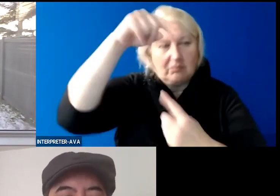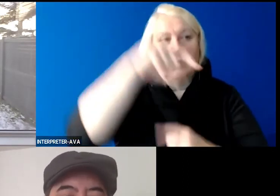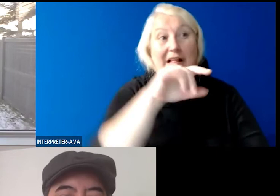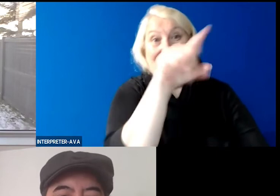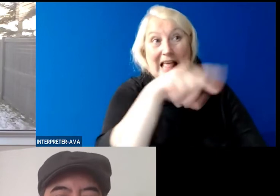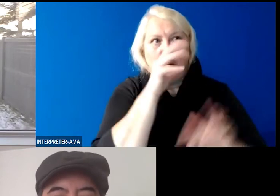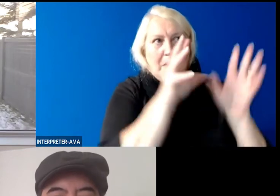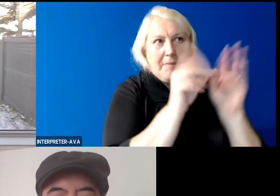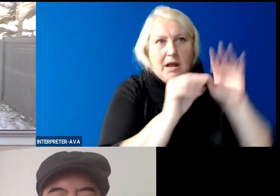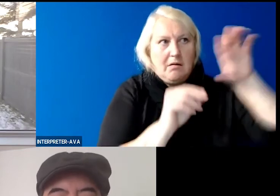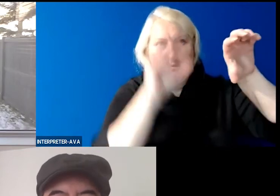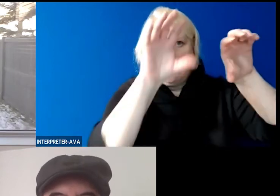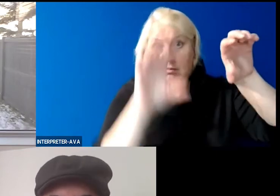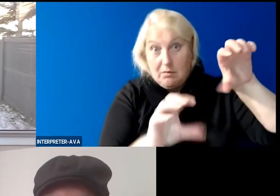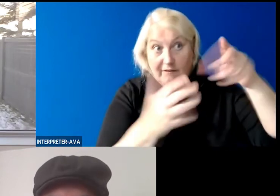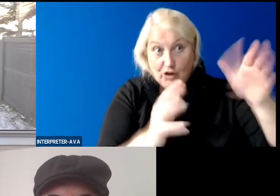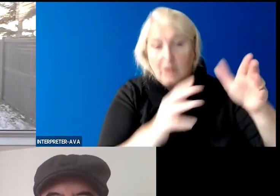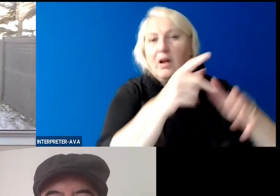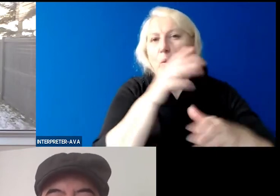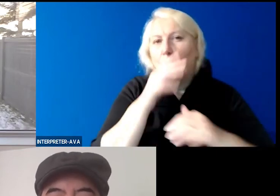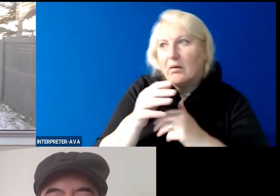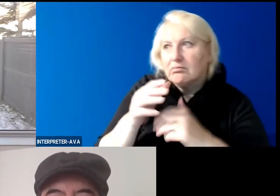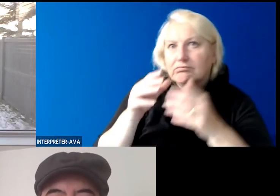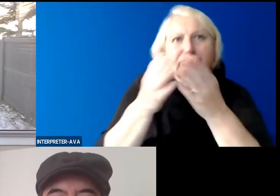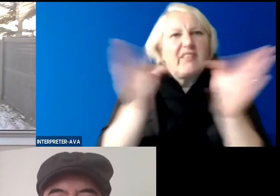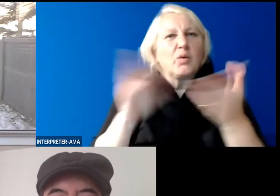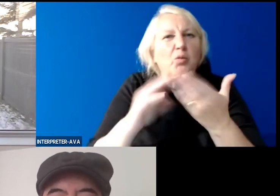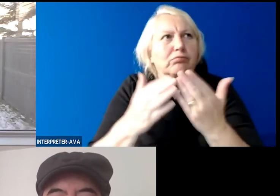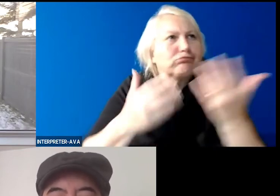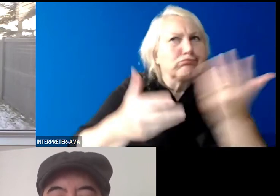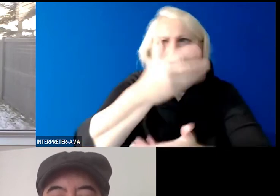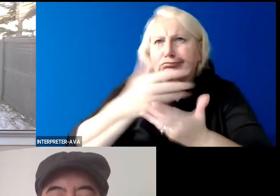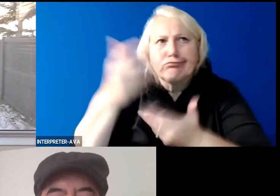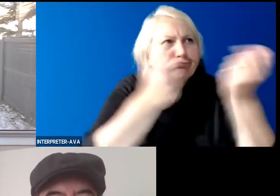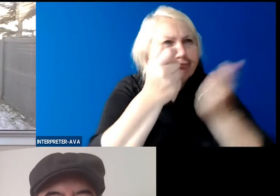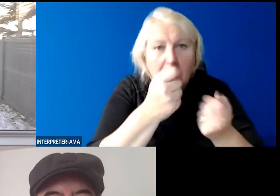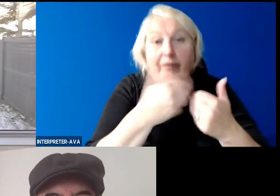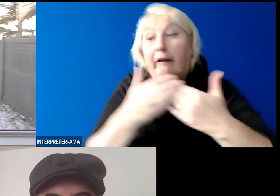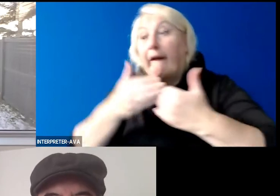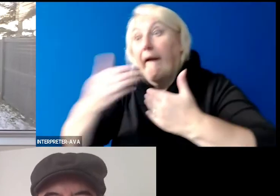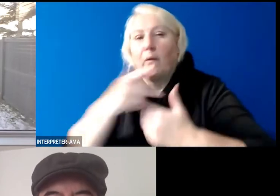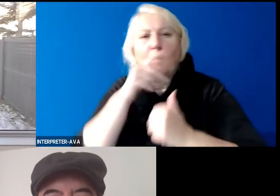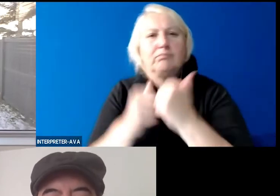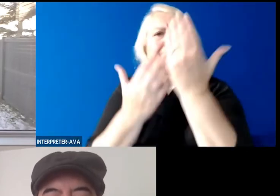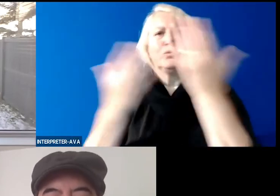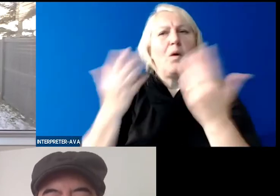pitch what's next. As you've heard this afternoon, there are so many ideas, thoughts and feelings